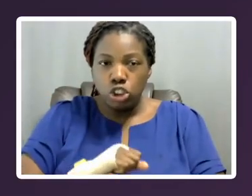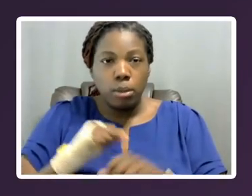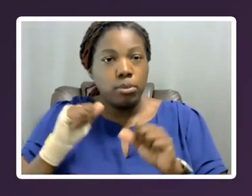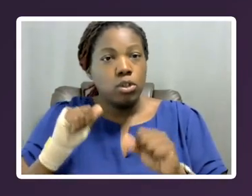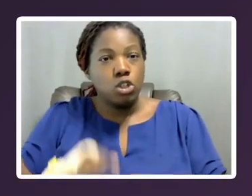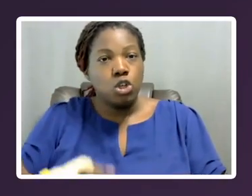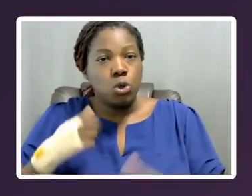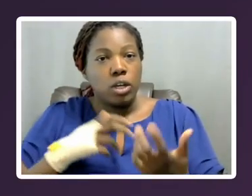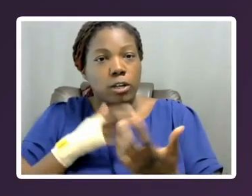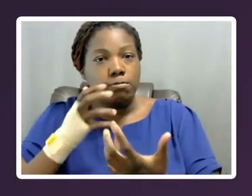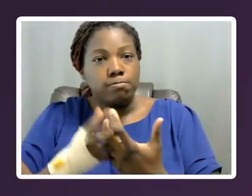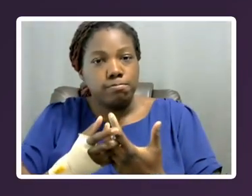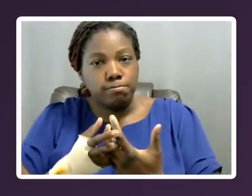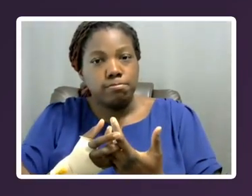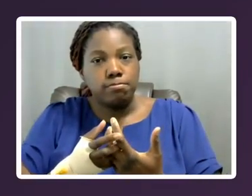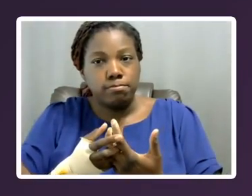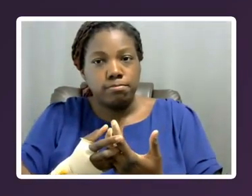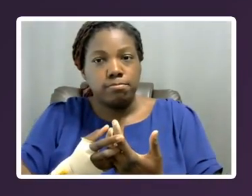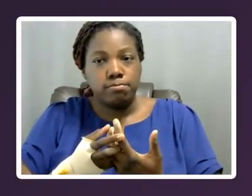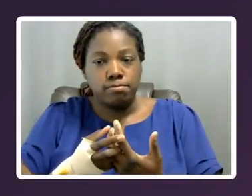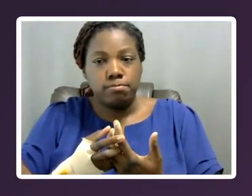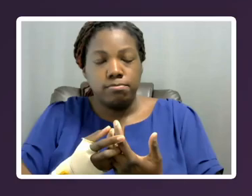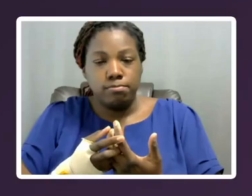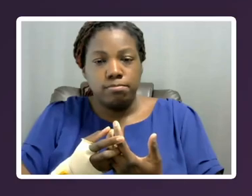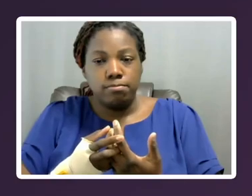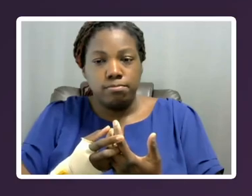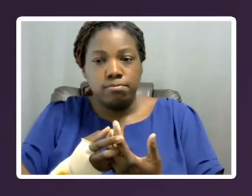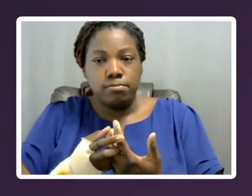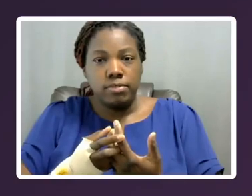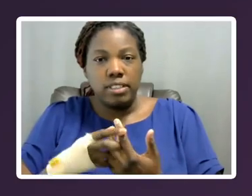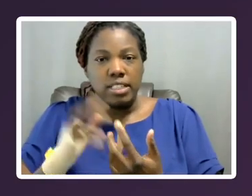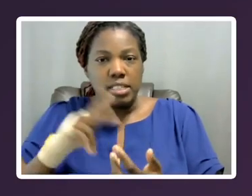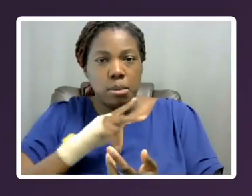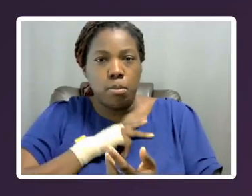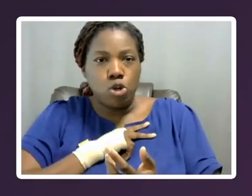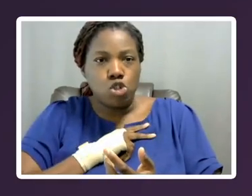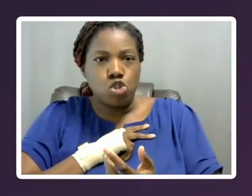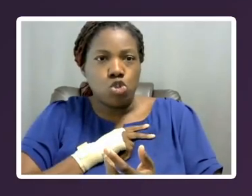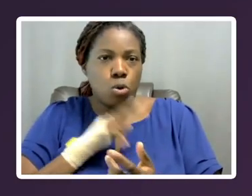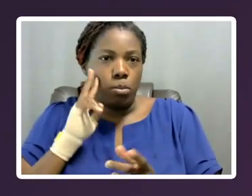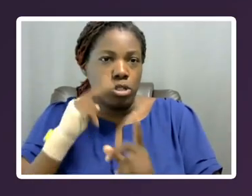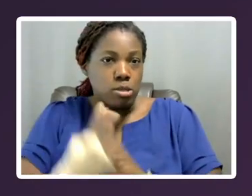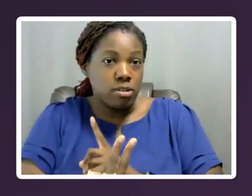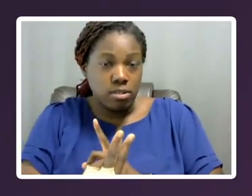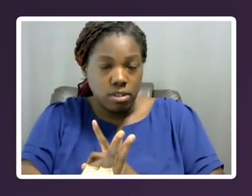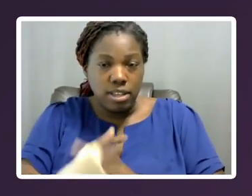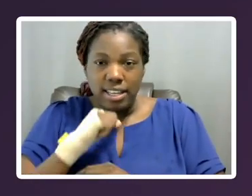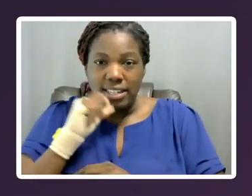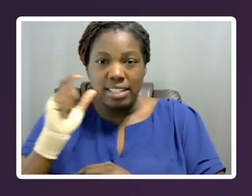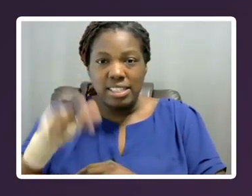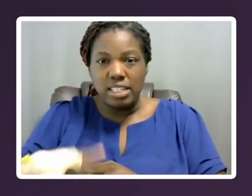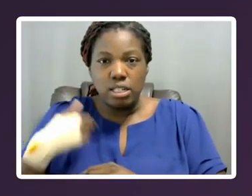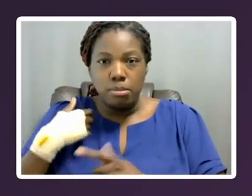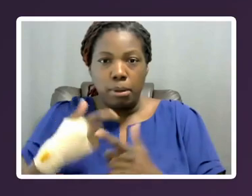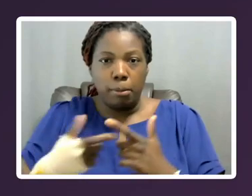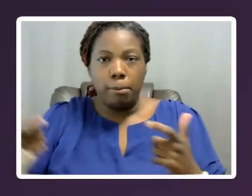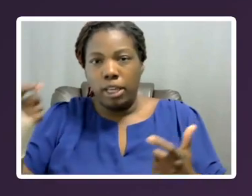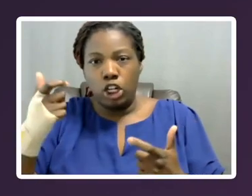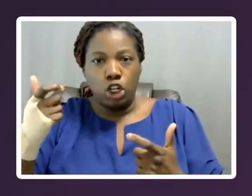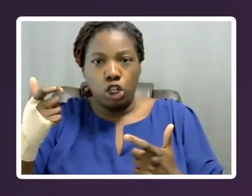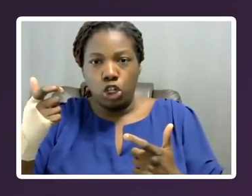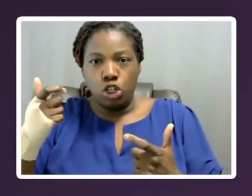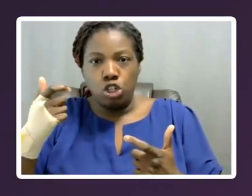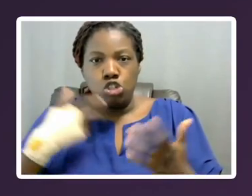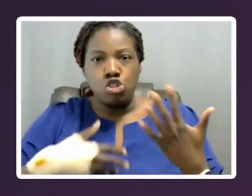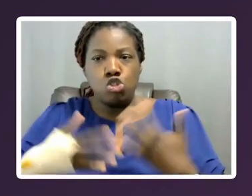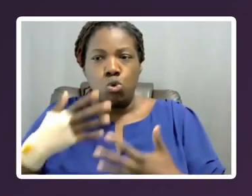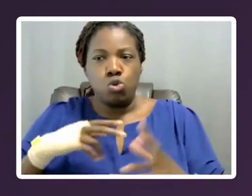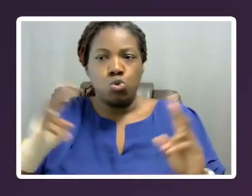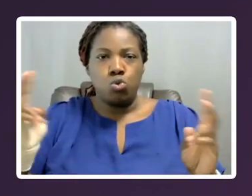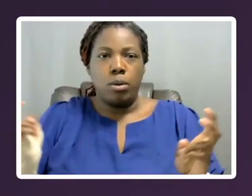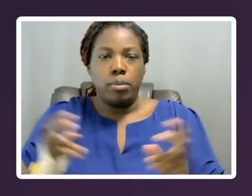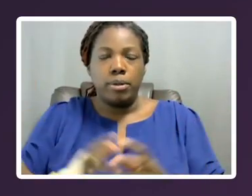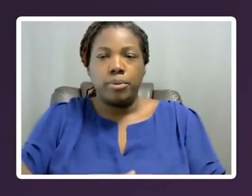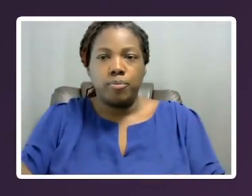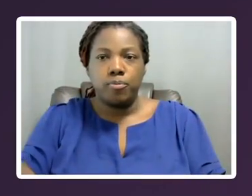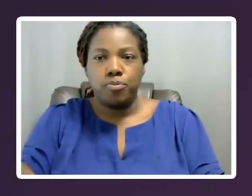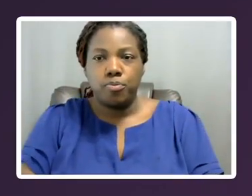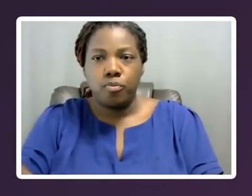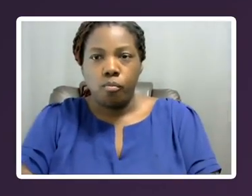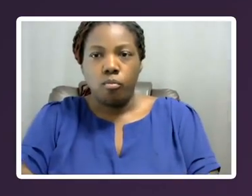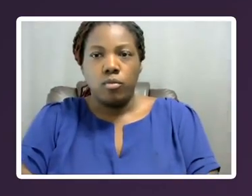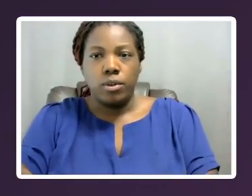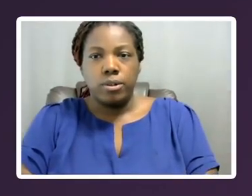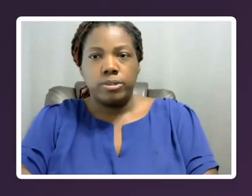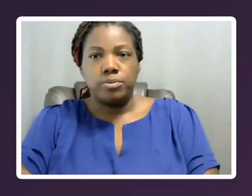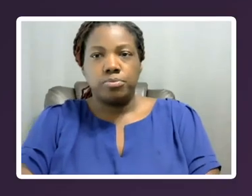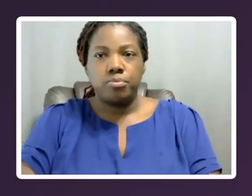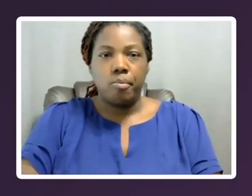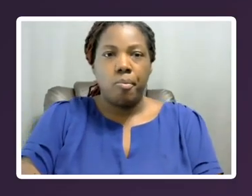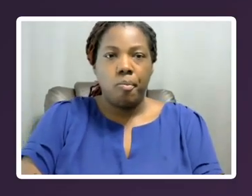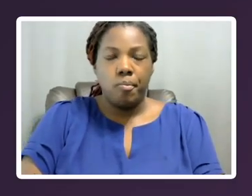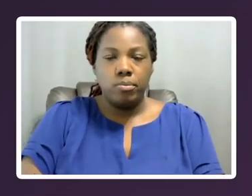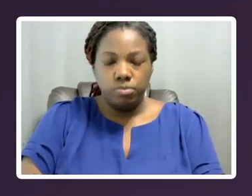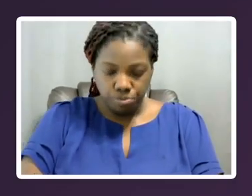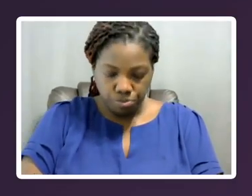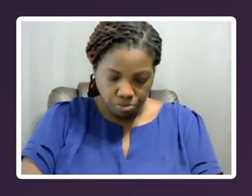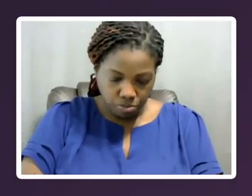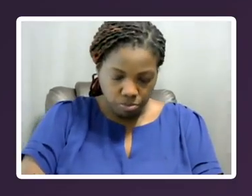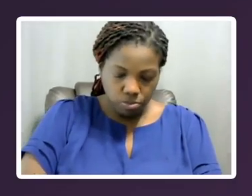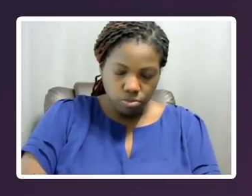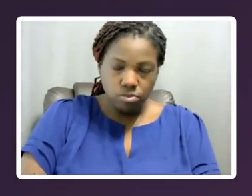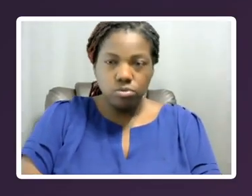more personal lenses. They don't necessarily also have to be through a larger social topic.